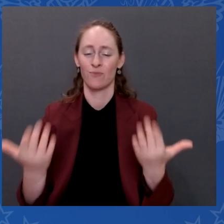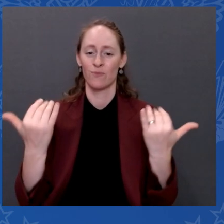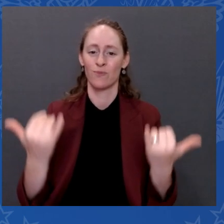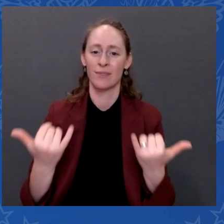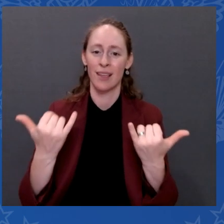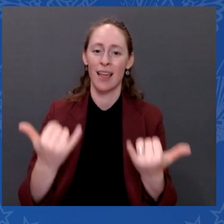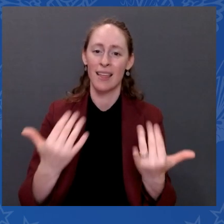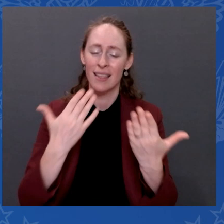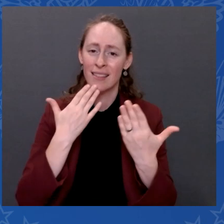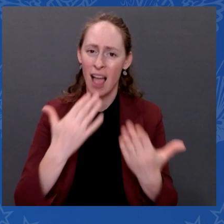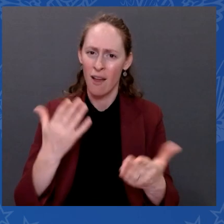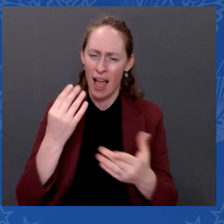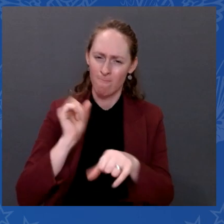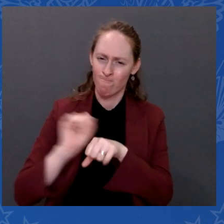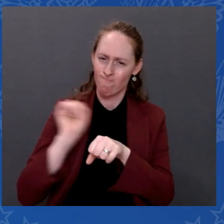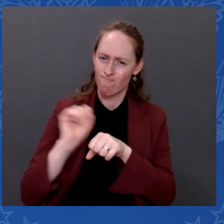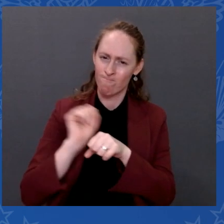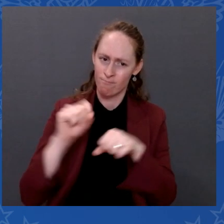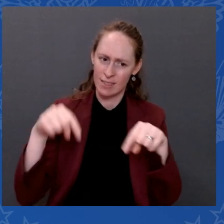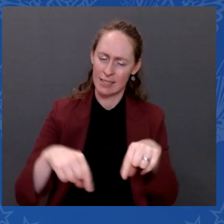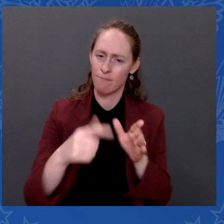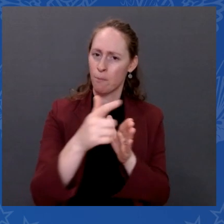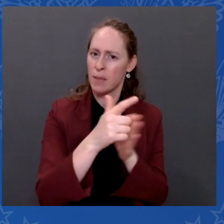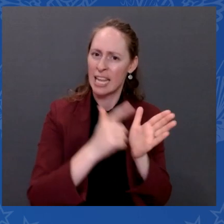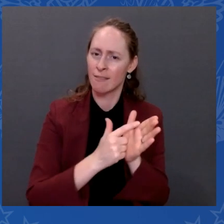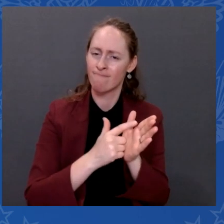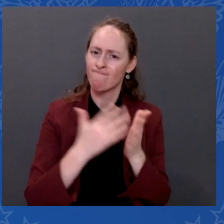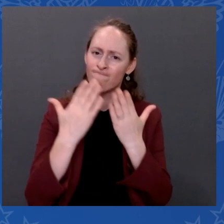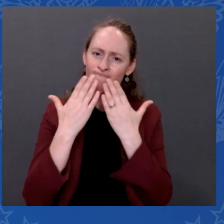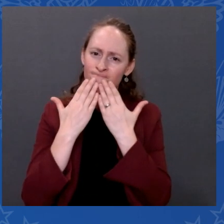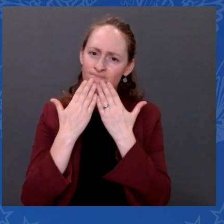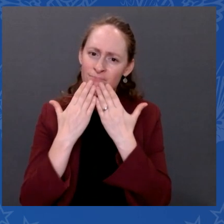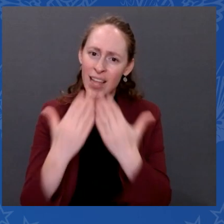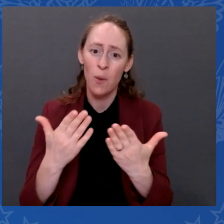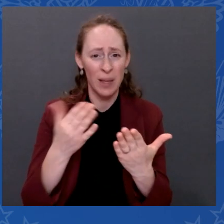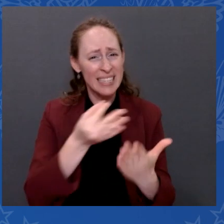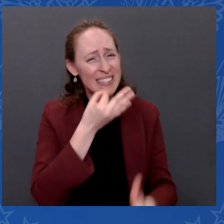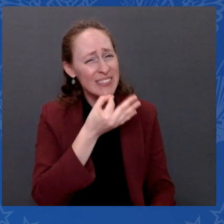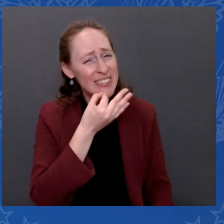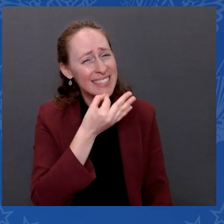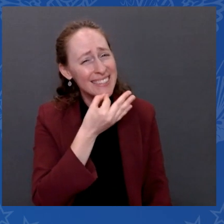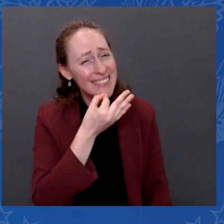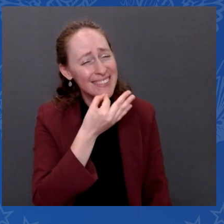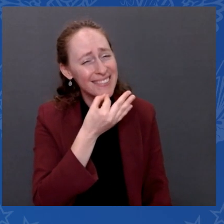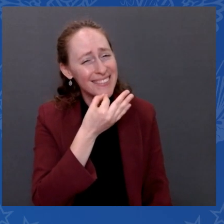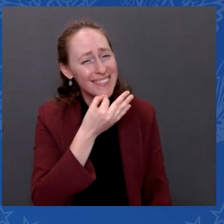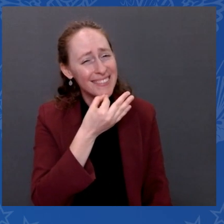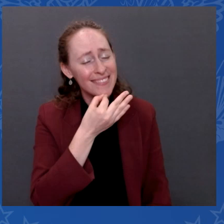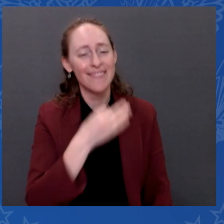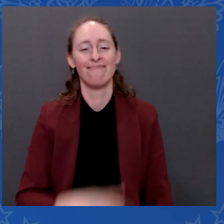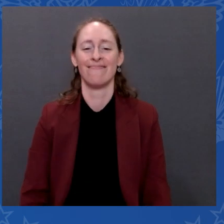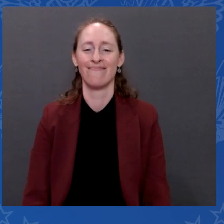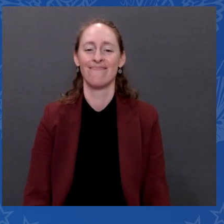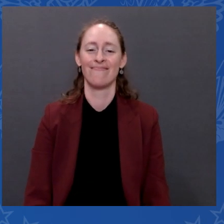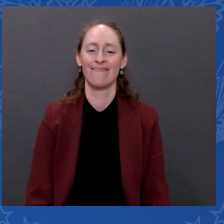So, we're -- we're close. We're close. So, let's get it done. So much depends on it.